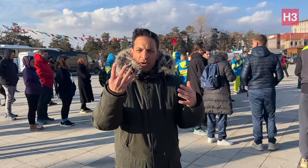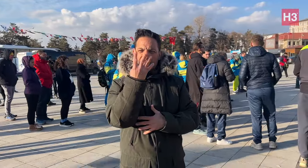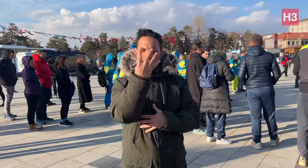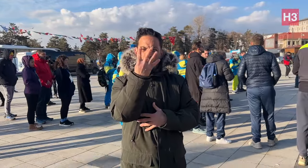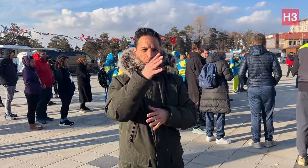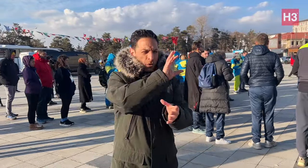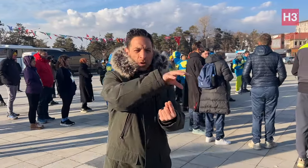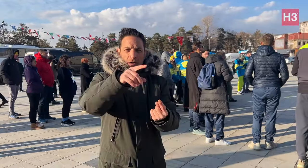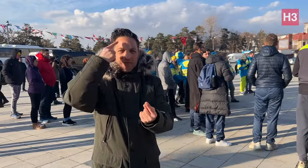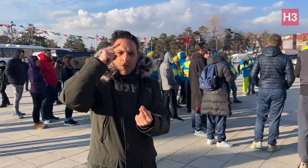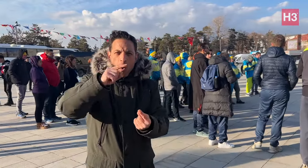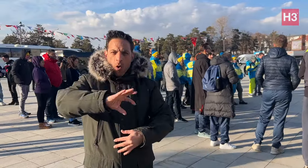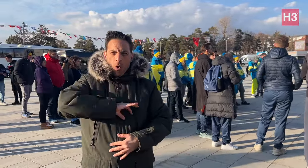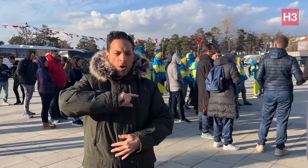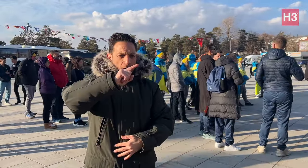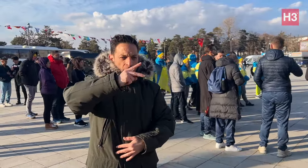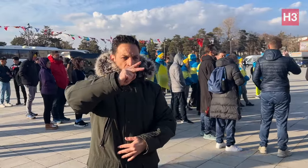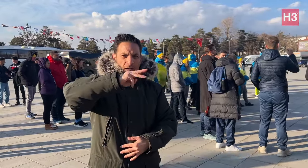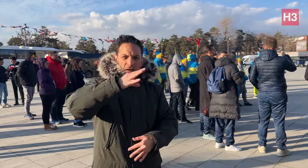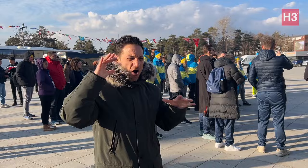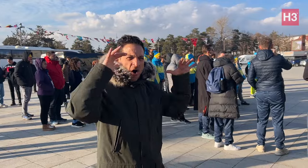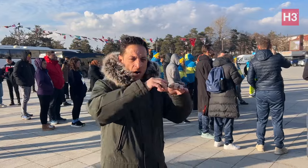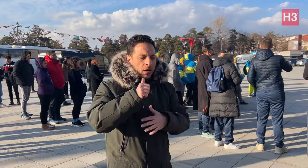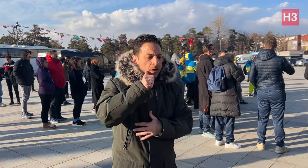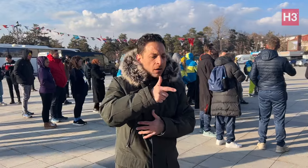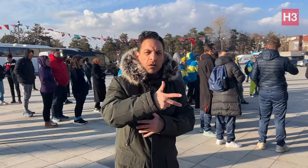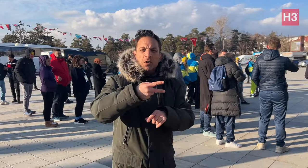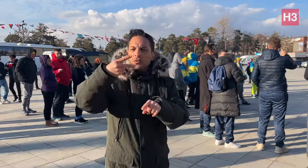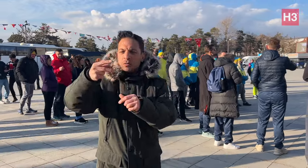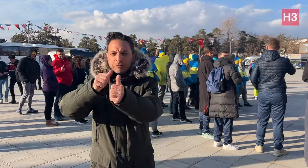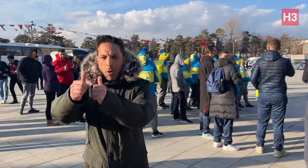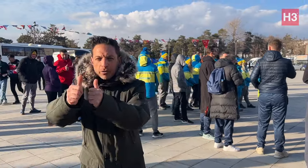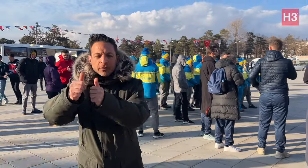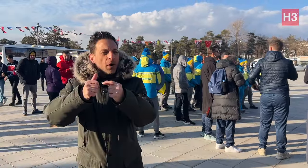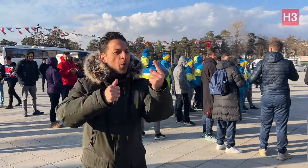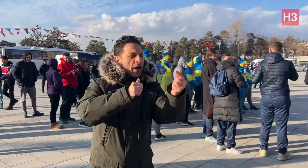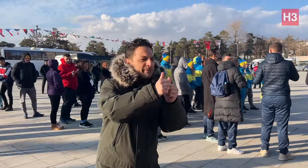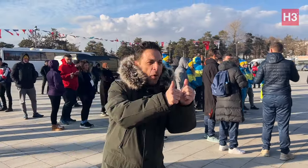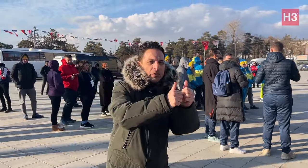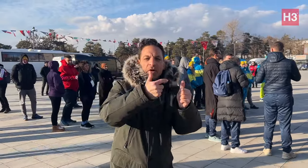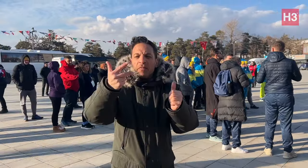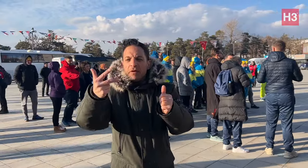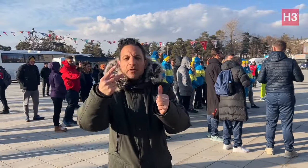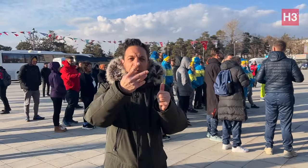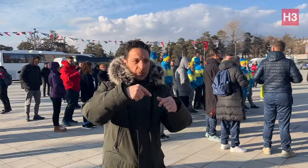sporting matches that were completed and as you can see there is a large group of athletes waiting to receive their medals.